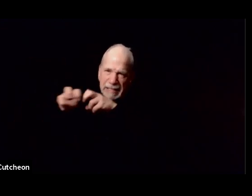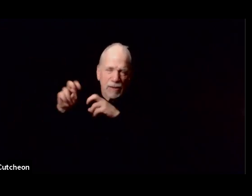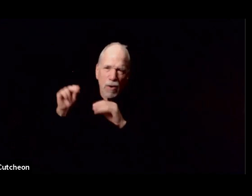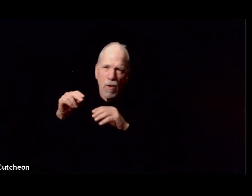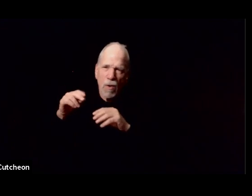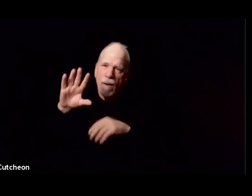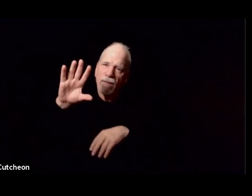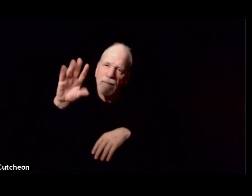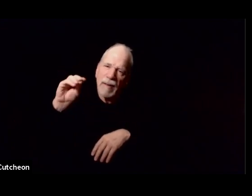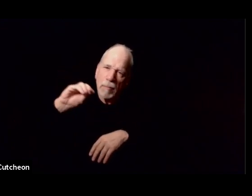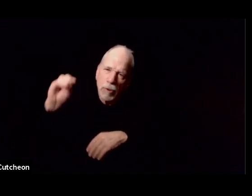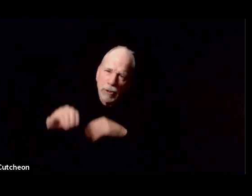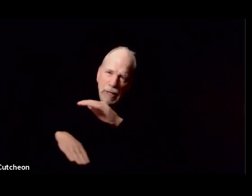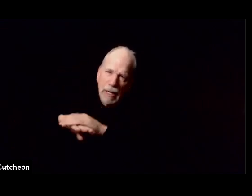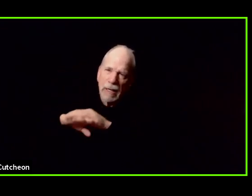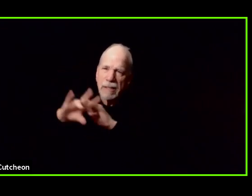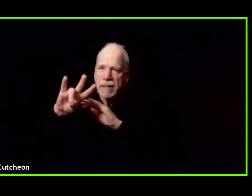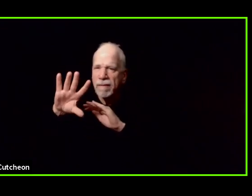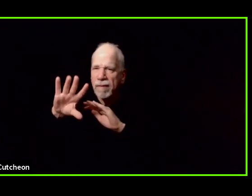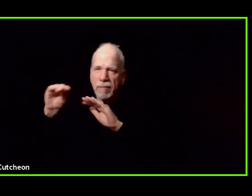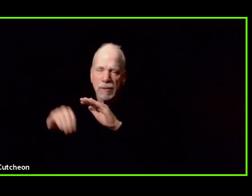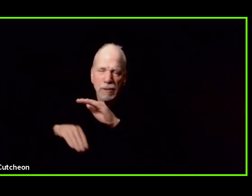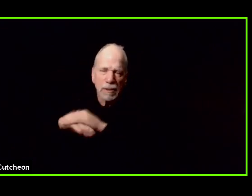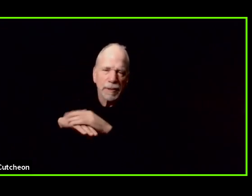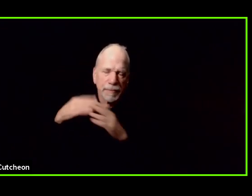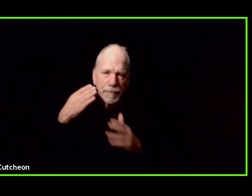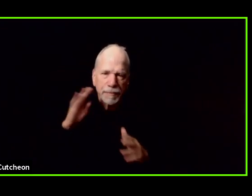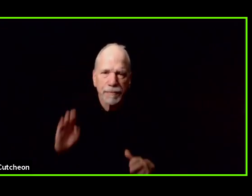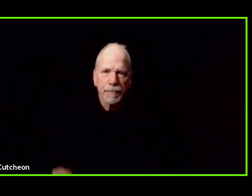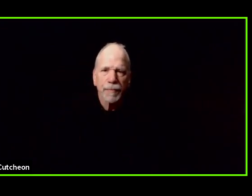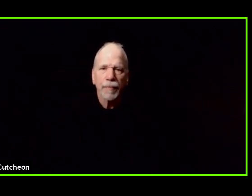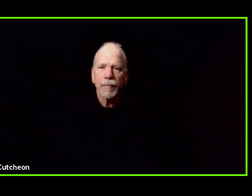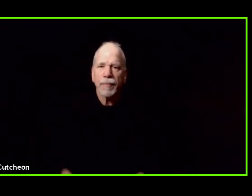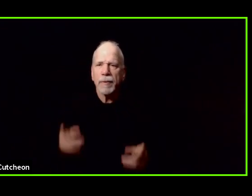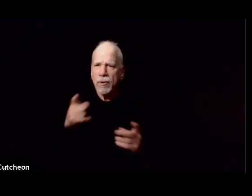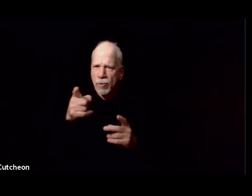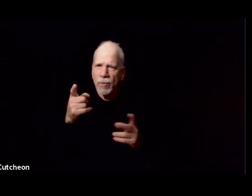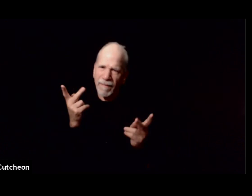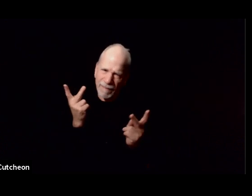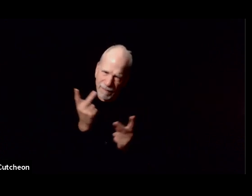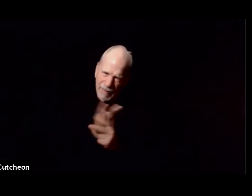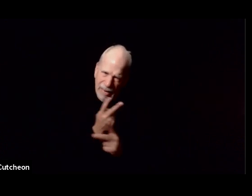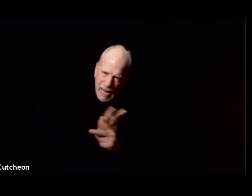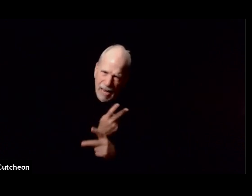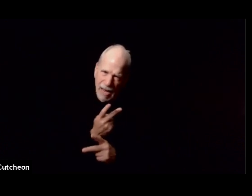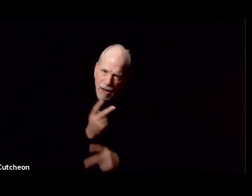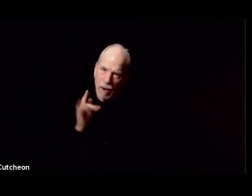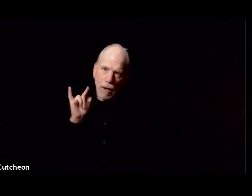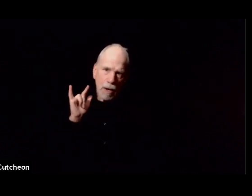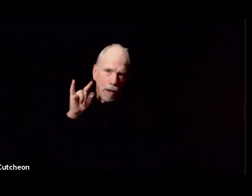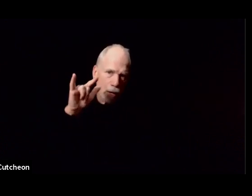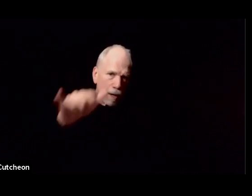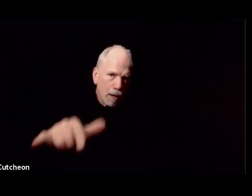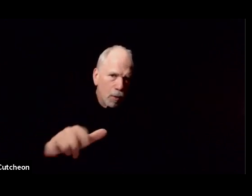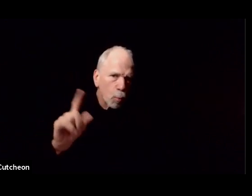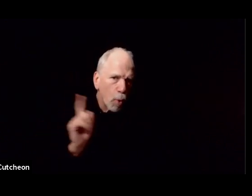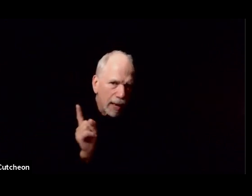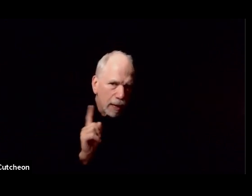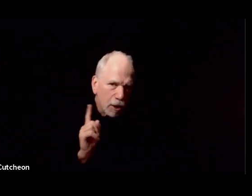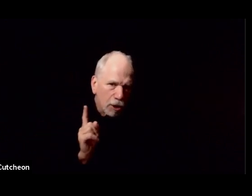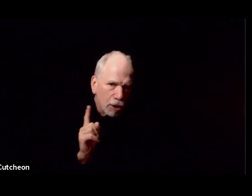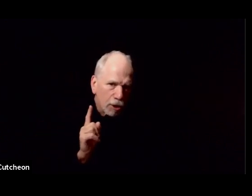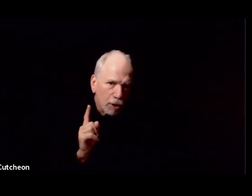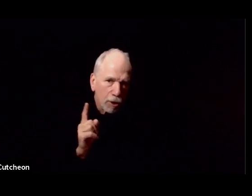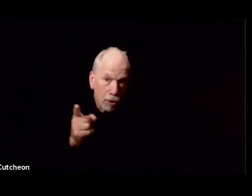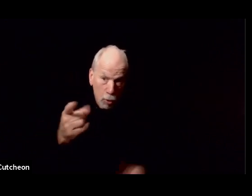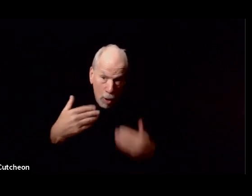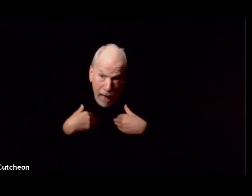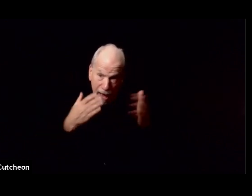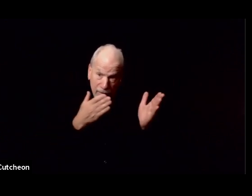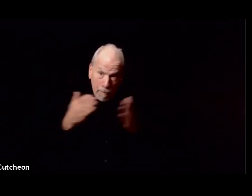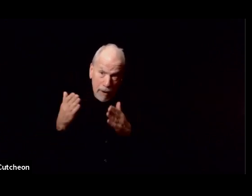they are traveling and what whether they have a plan of what to do should they develop symptoms